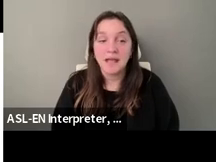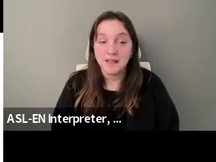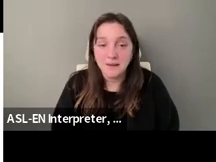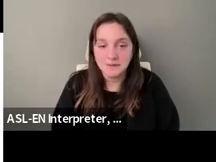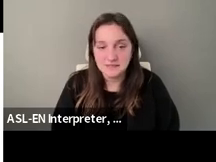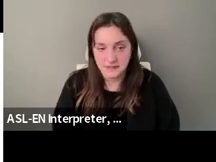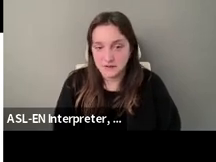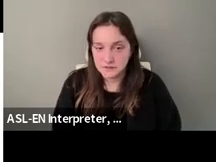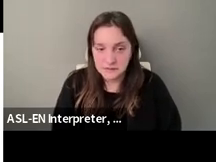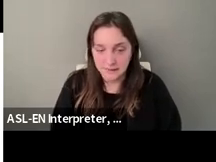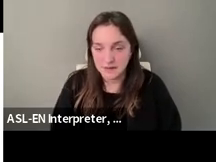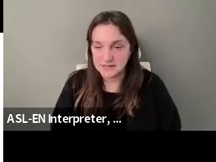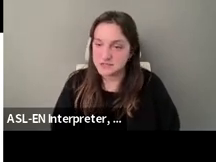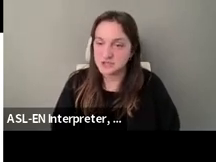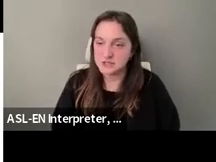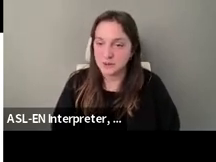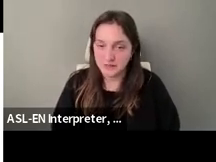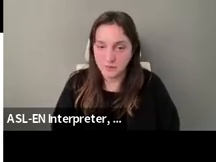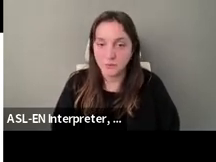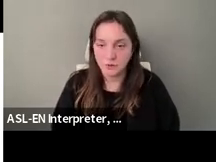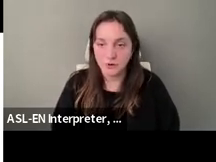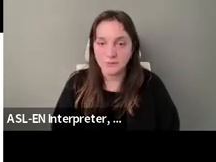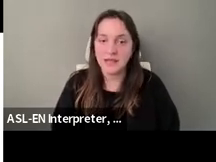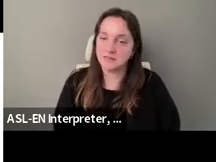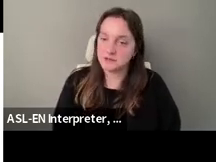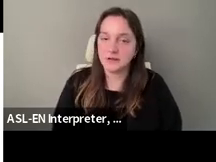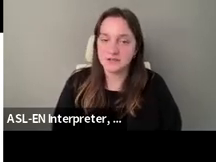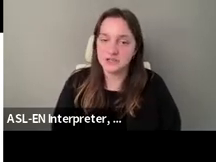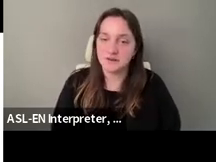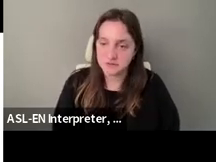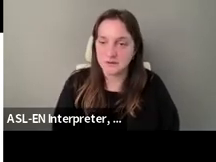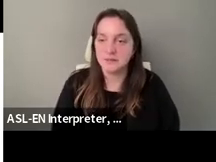that they would normally and they do not achieve autonomy the way everyone else has the right